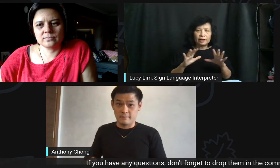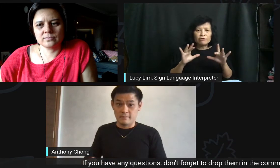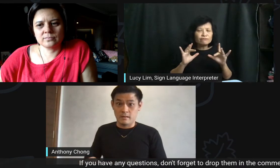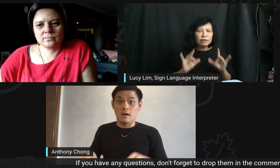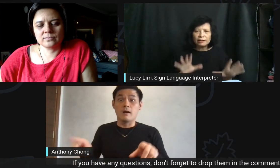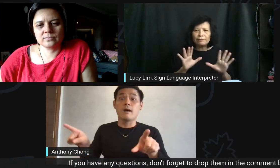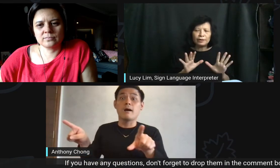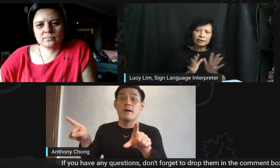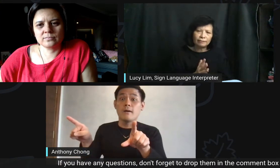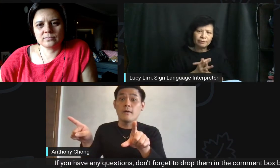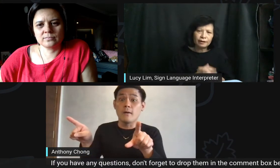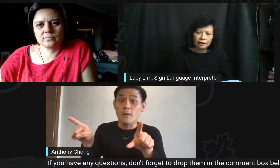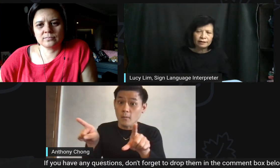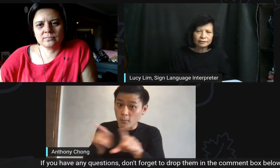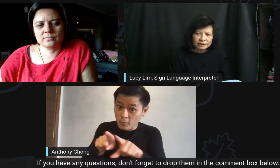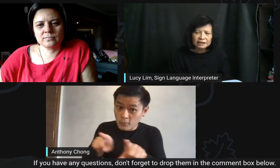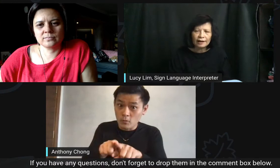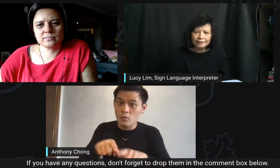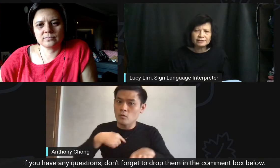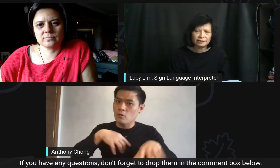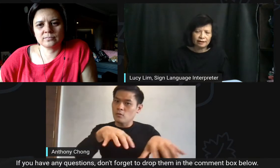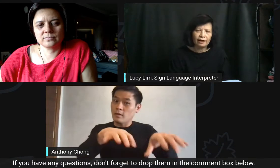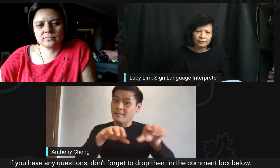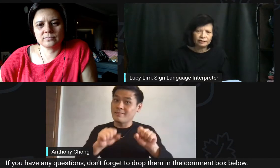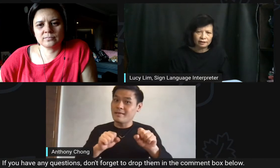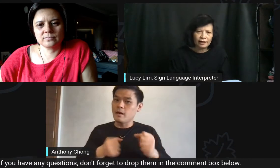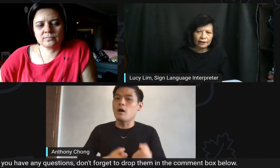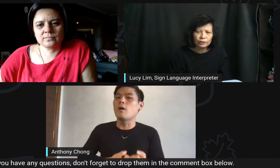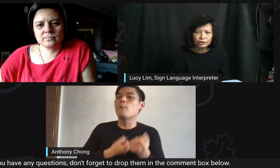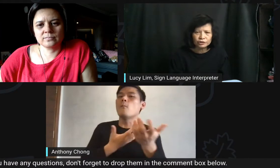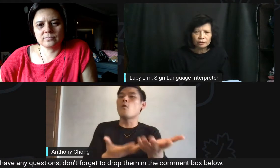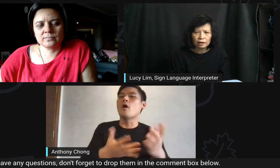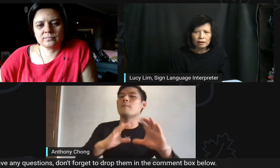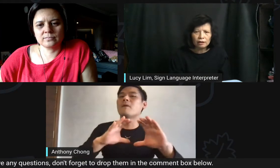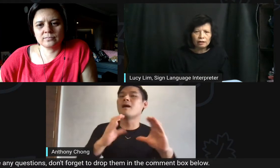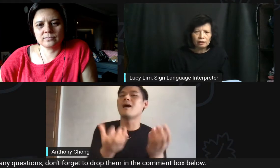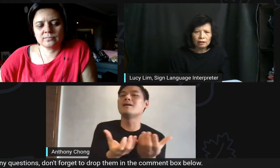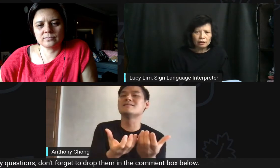and I really picked up the sign there, I mean the language.